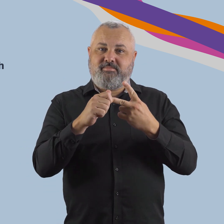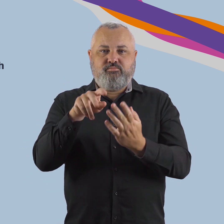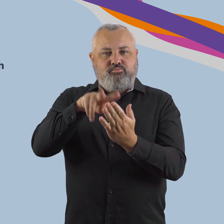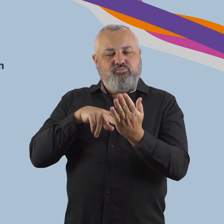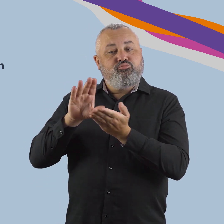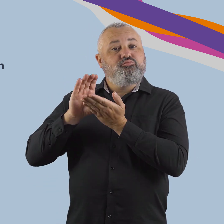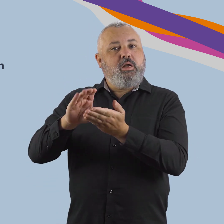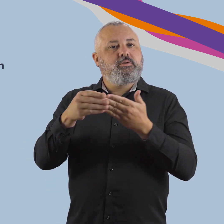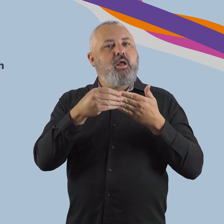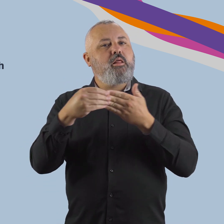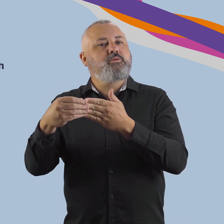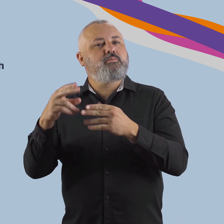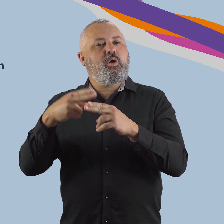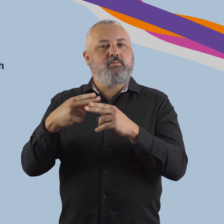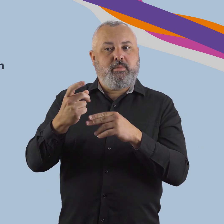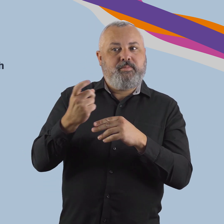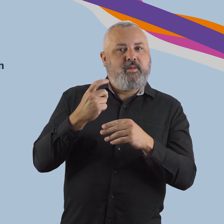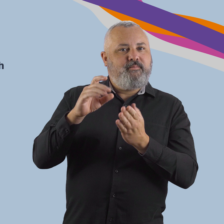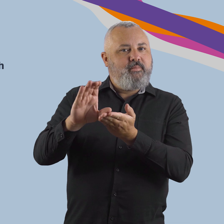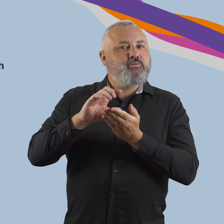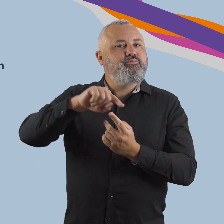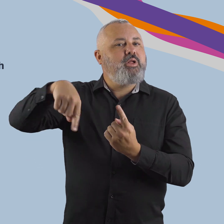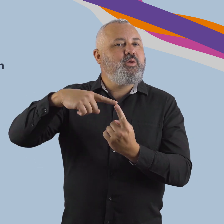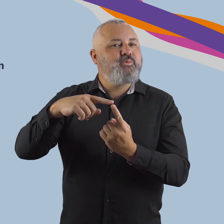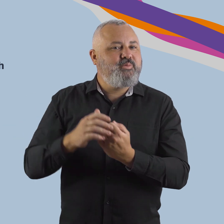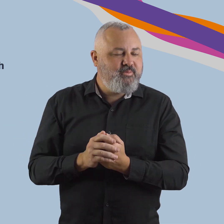Step 2: Read the Grant Guideline for the upcoming funding Round